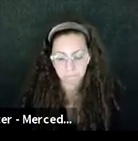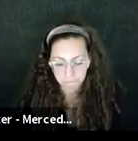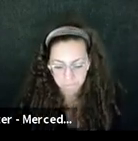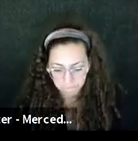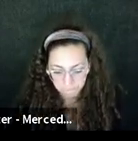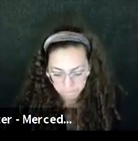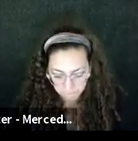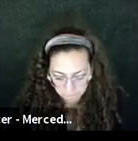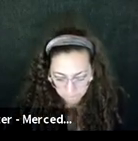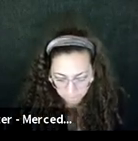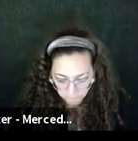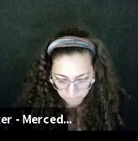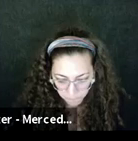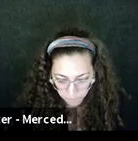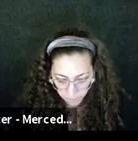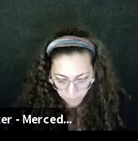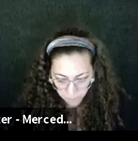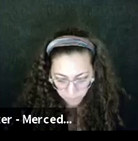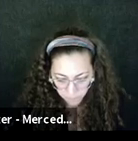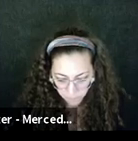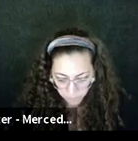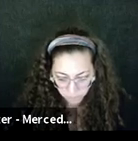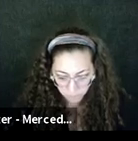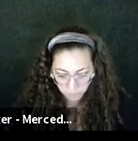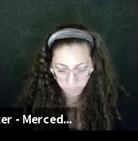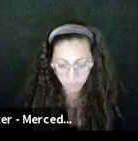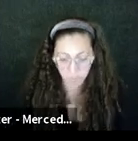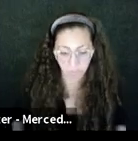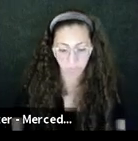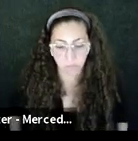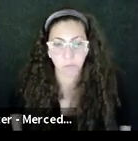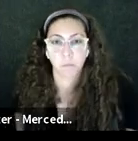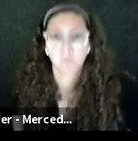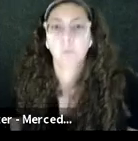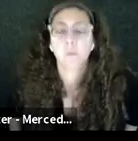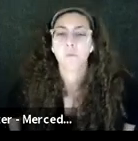Jason Williams: So, Jason Williams: Some statistics, it's good to kind of know where we're starting from.